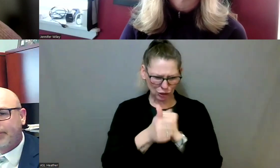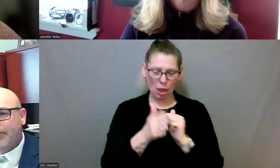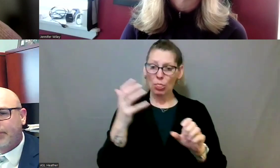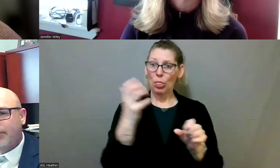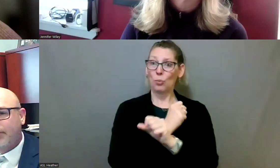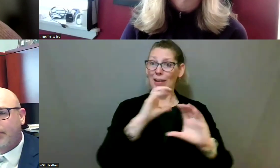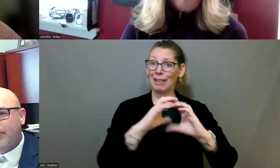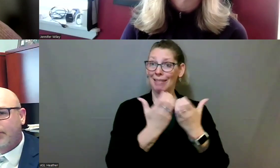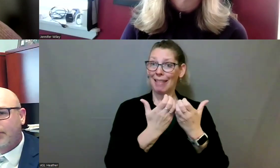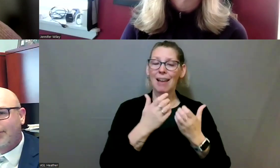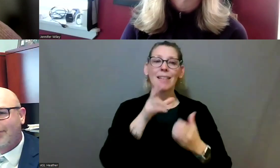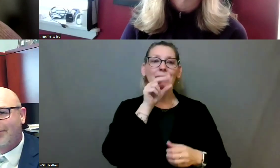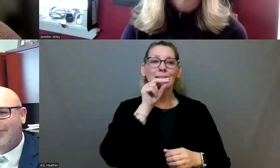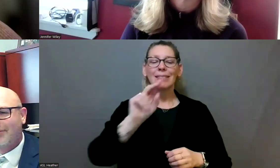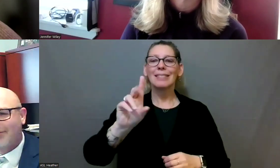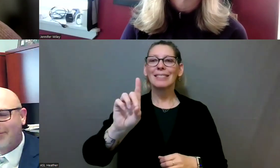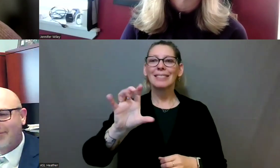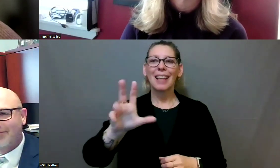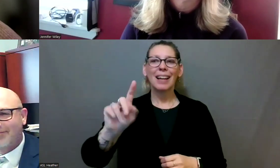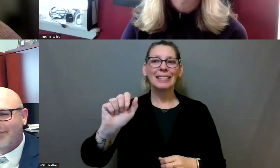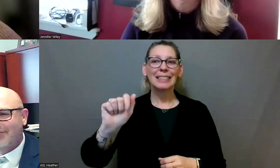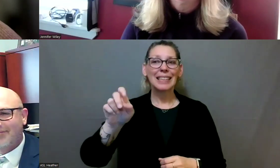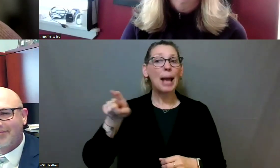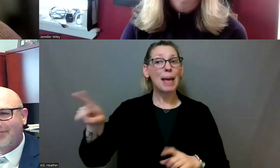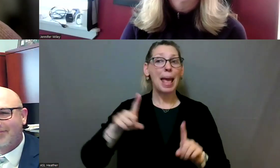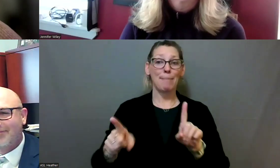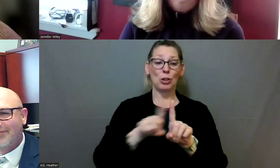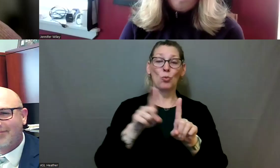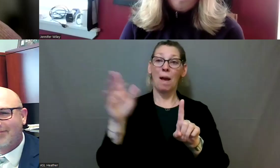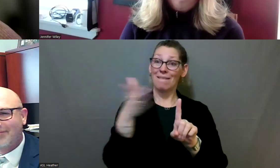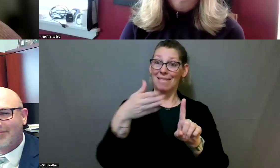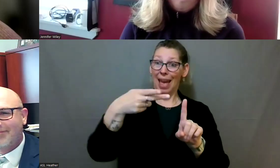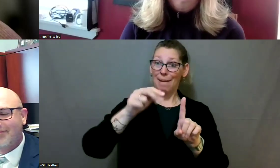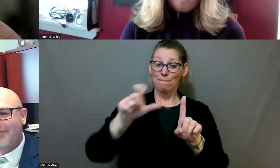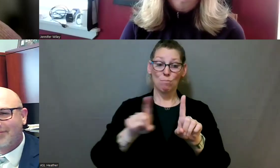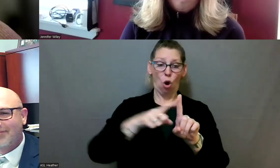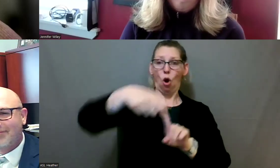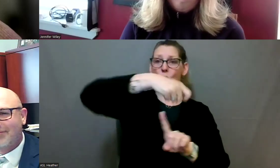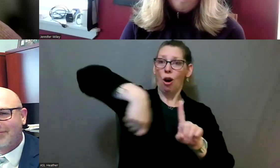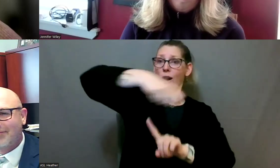got to duct taped him to a flag pole and uh at one assembly they shaved his head I